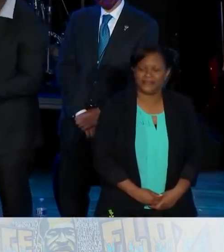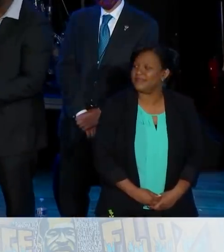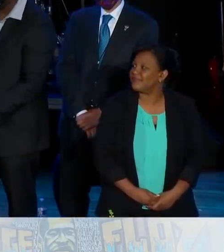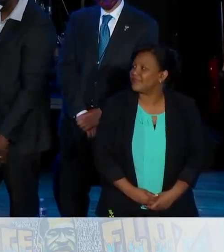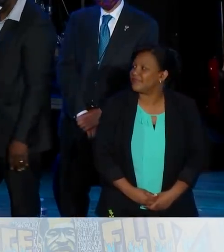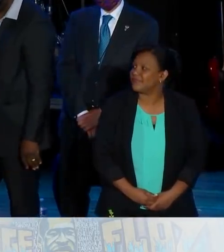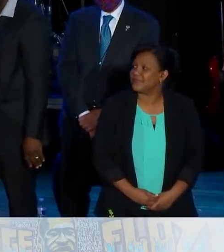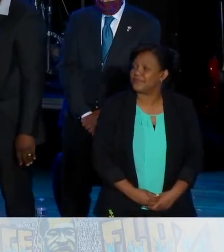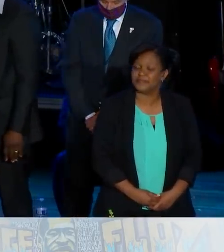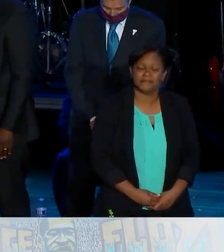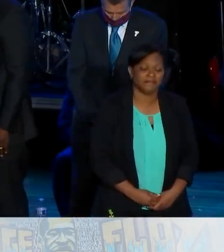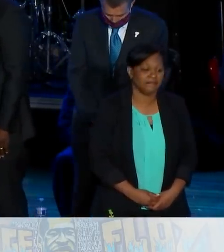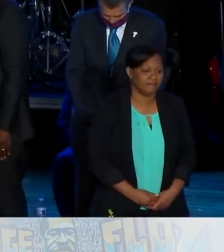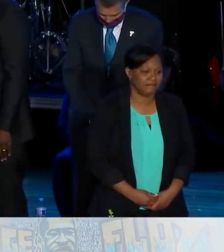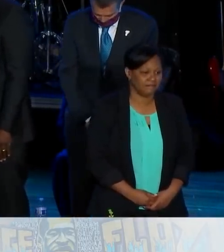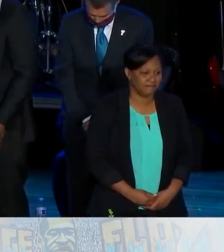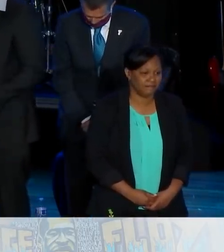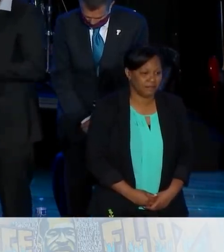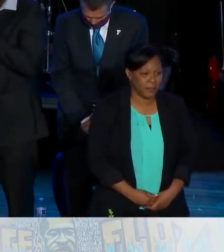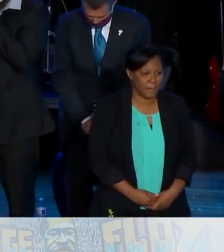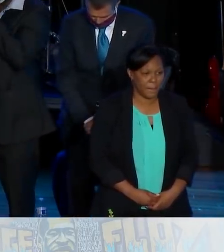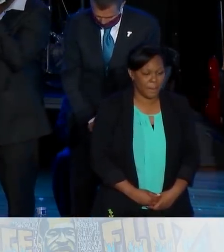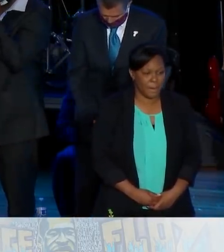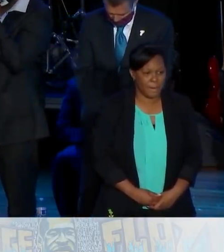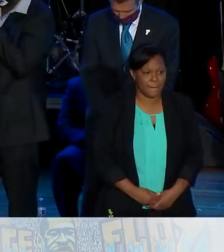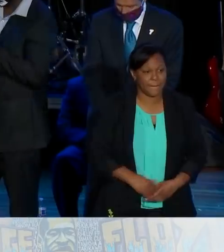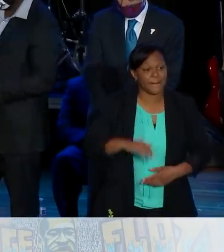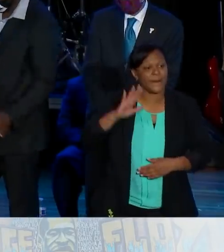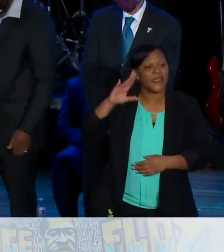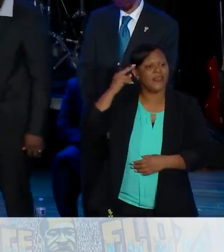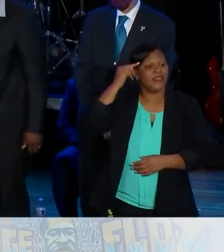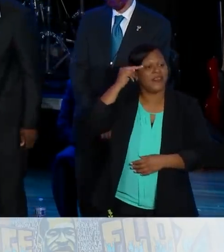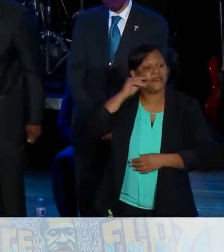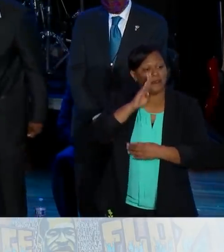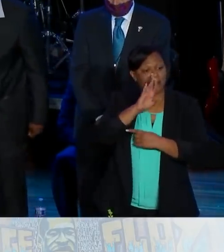YOU CAN ALL PLEASE, SAY HIS NAME. GUIDE. THANK YOU, ALL